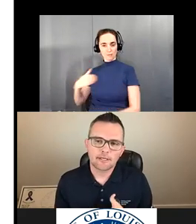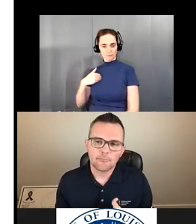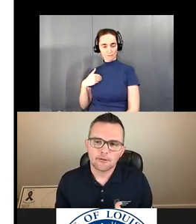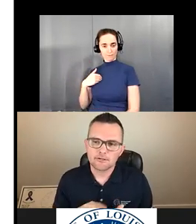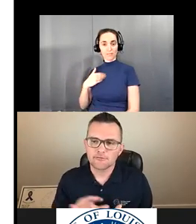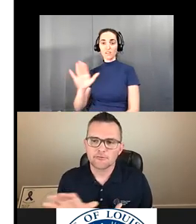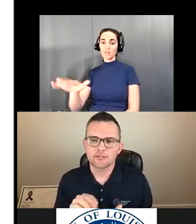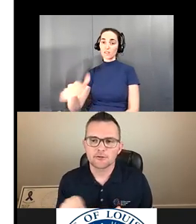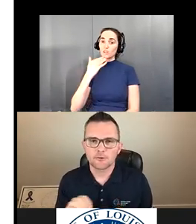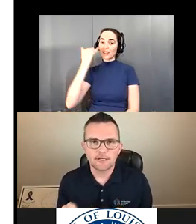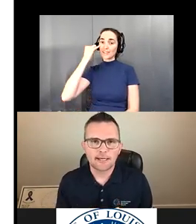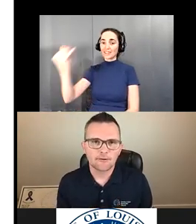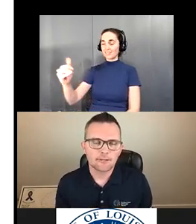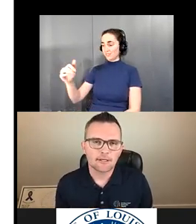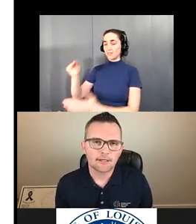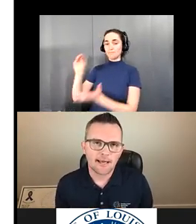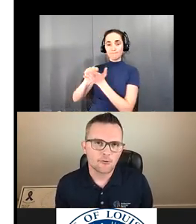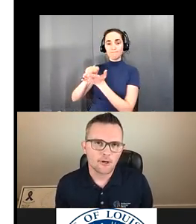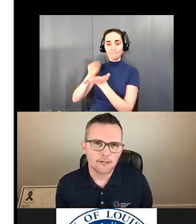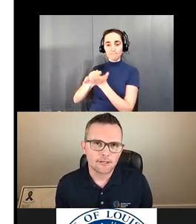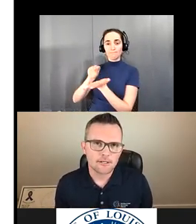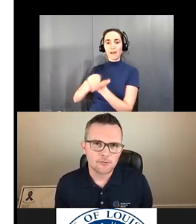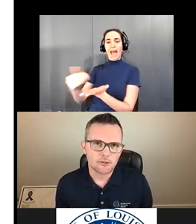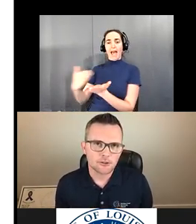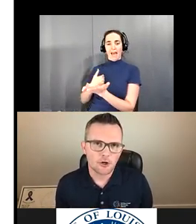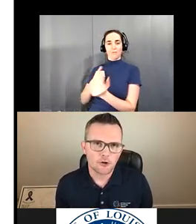keeping this information written down, and have it readily accessible at your home to